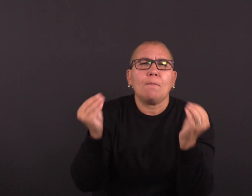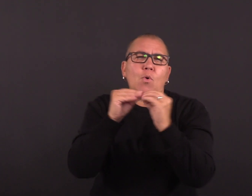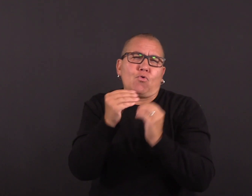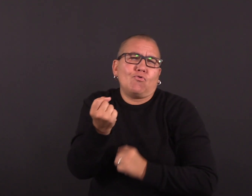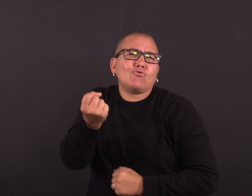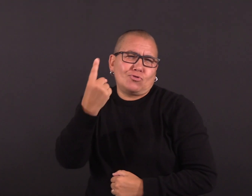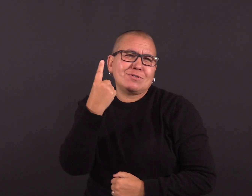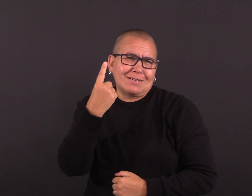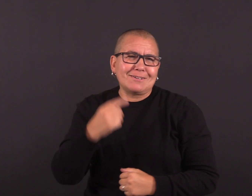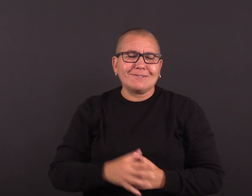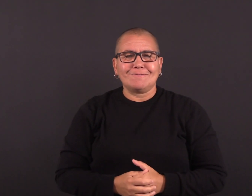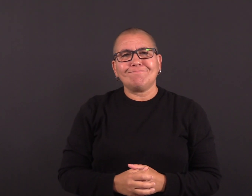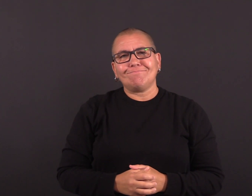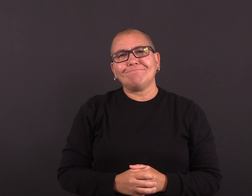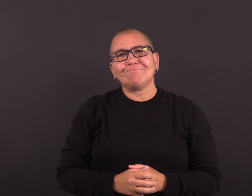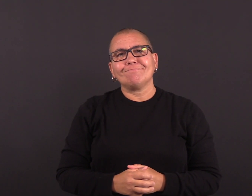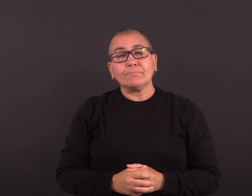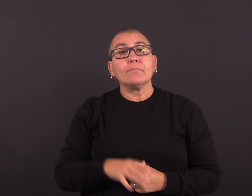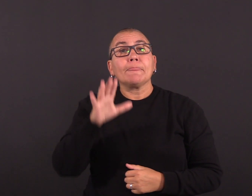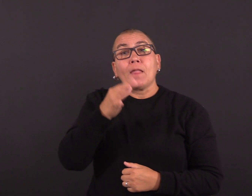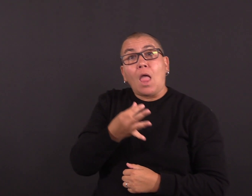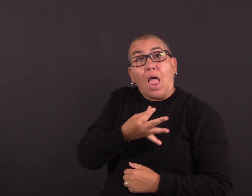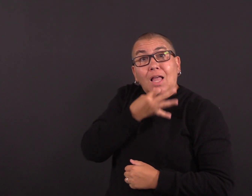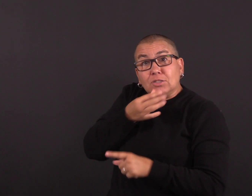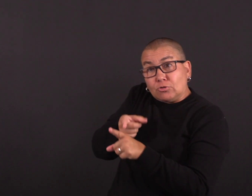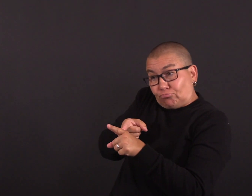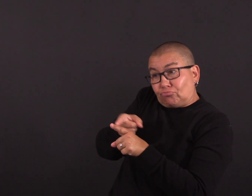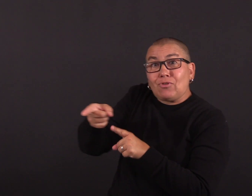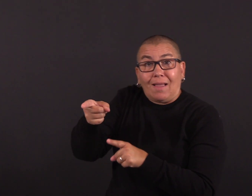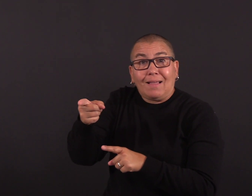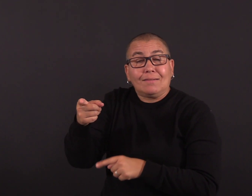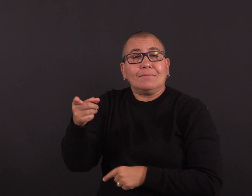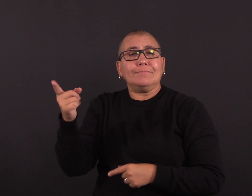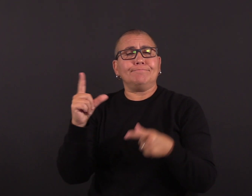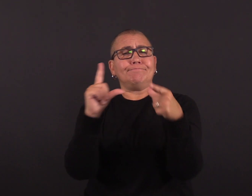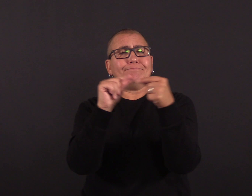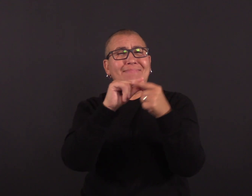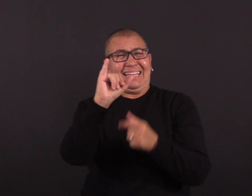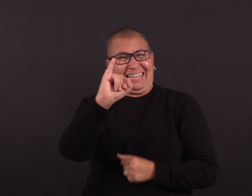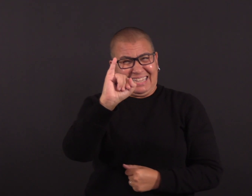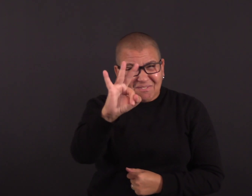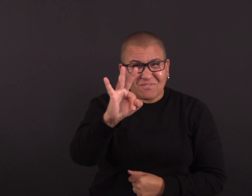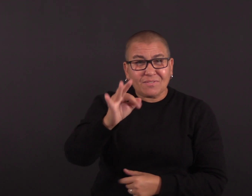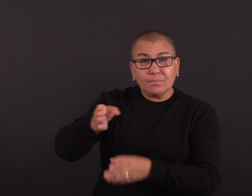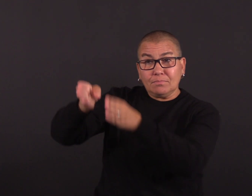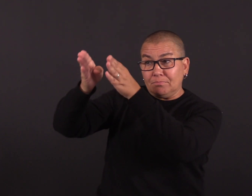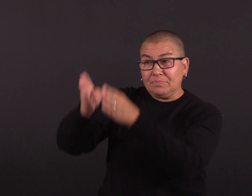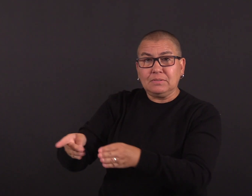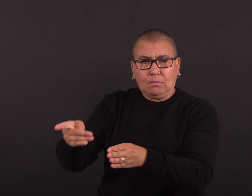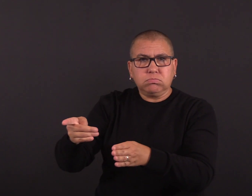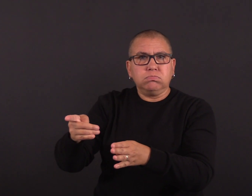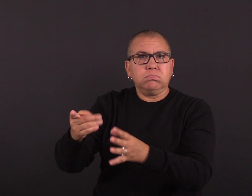to be rechecked for the new strains. "We use the same protocols, so we have